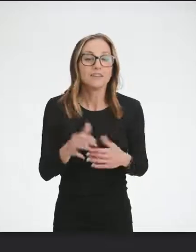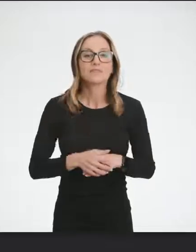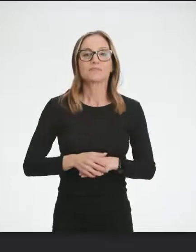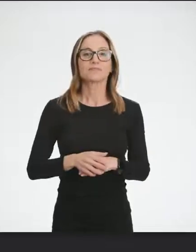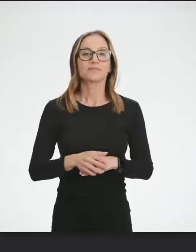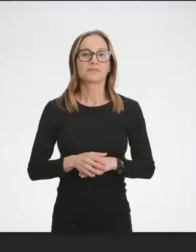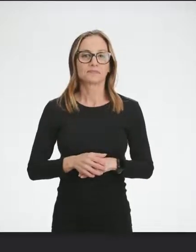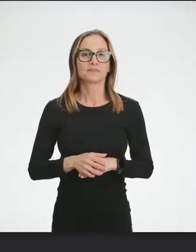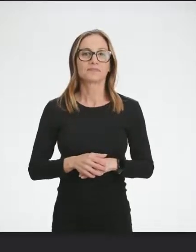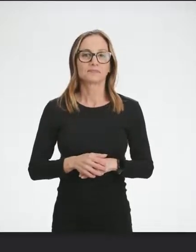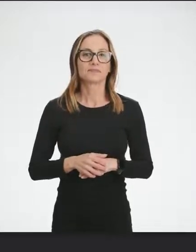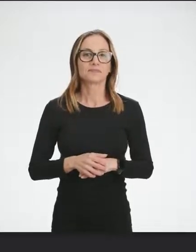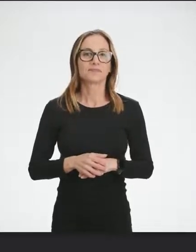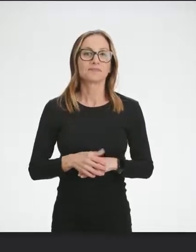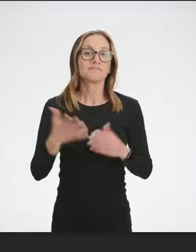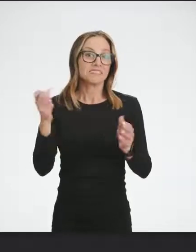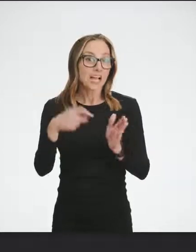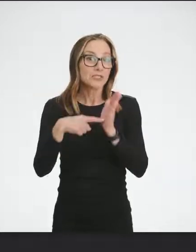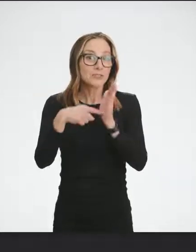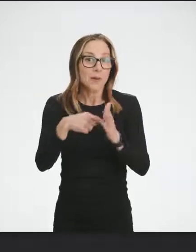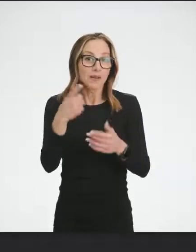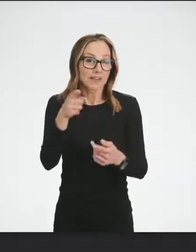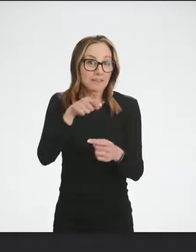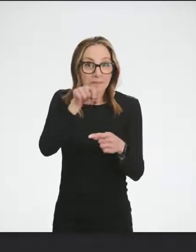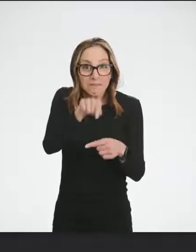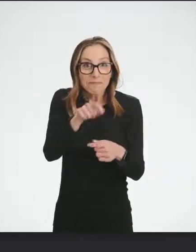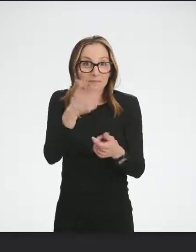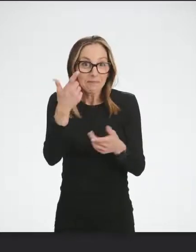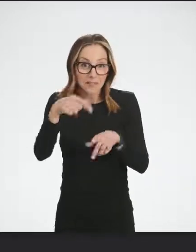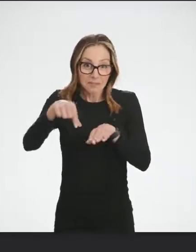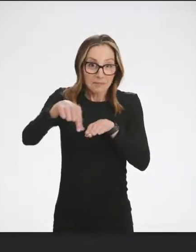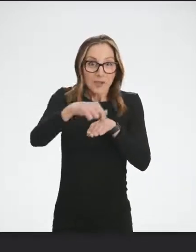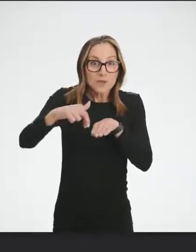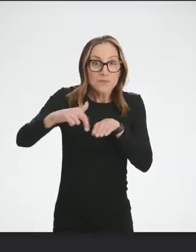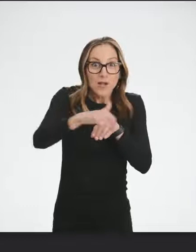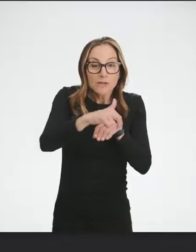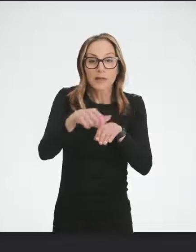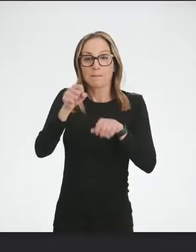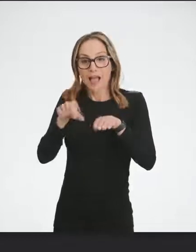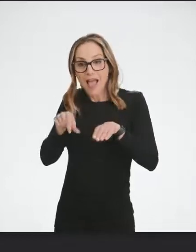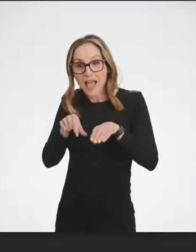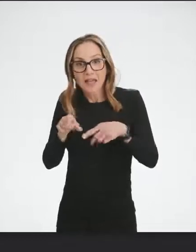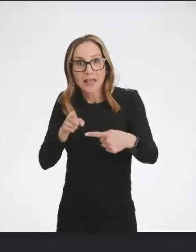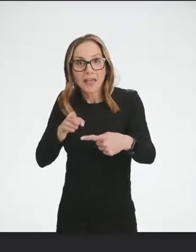You can, for example, show that a point of interest is between the crosswalk and where the bike lane starts.